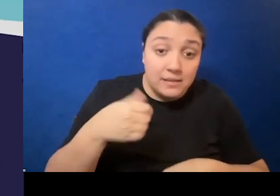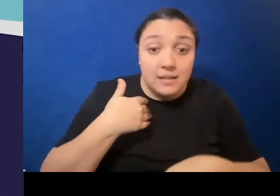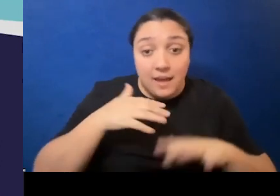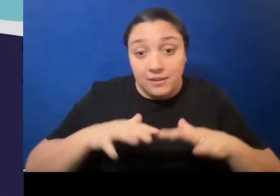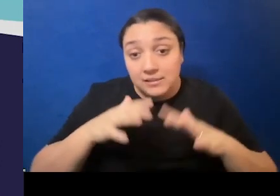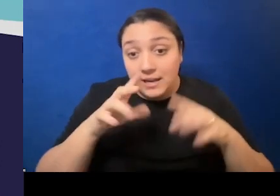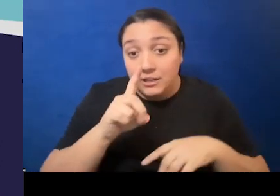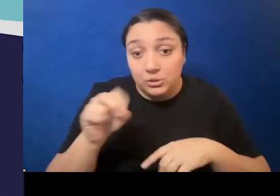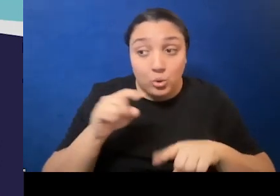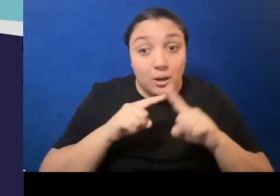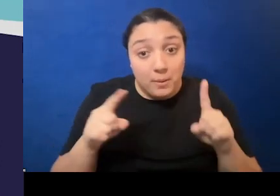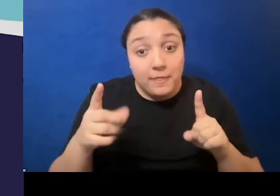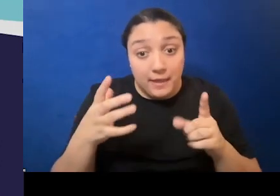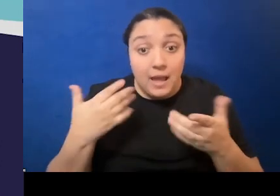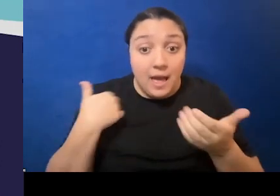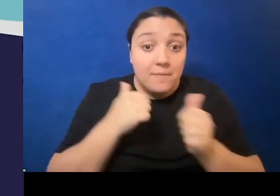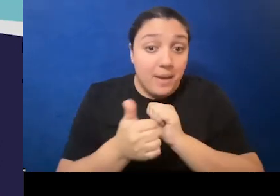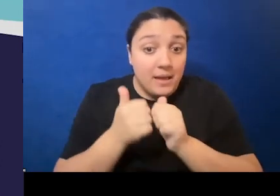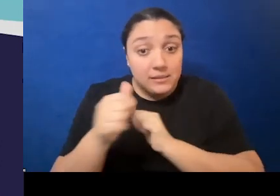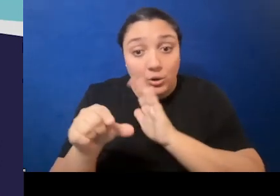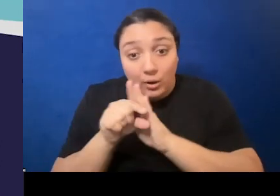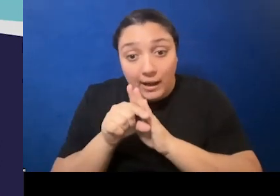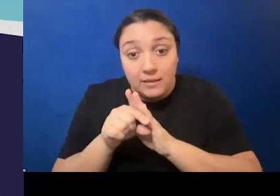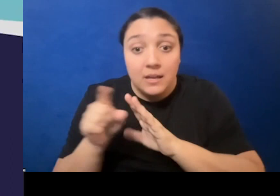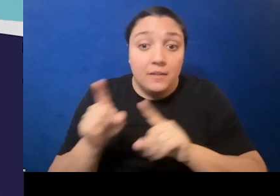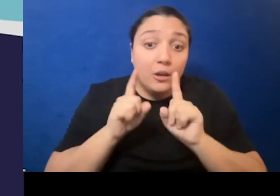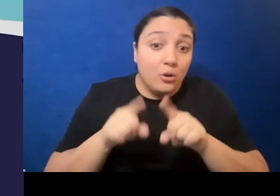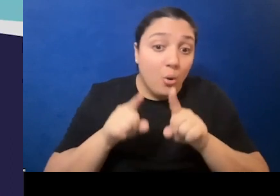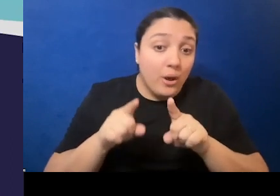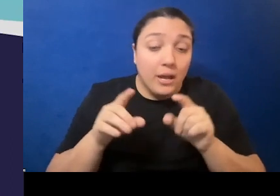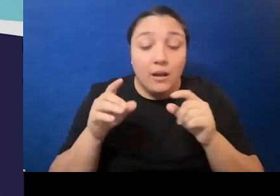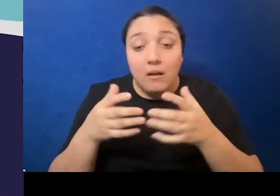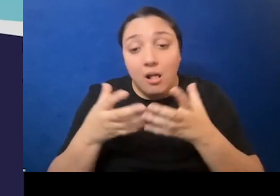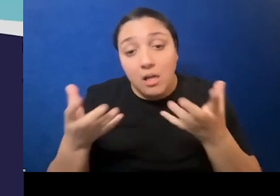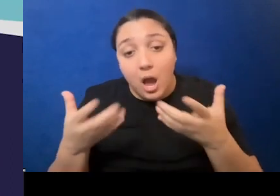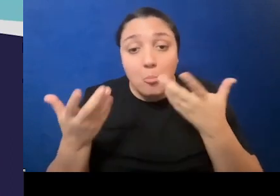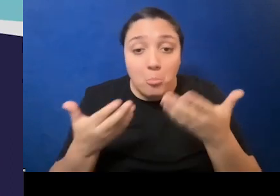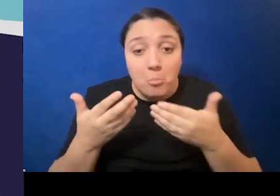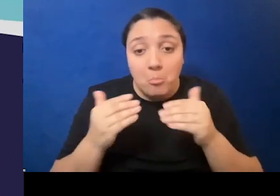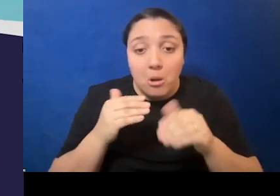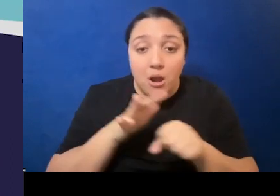FROM THE STATE NOT TO OVER SIMPLIFY. THE STUDENT IS ATTENDING MORE